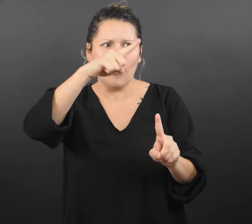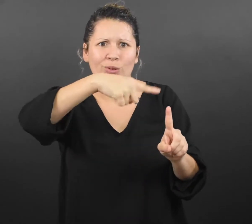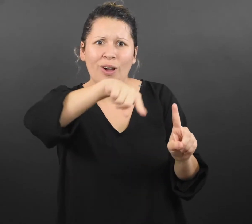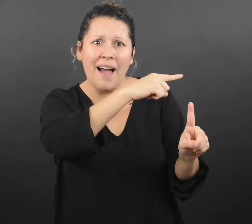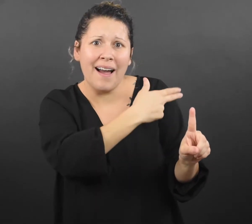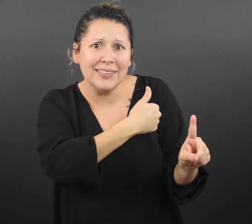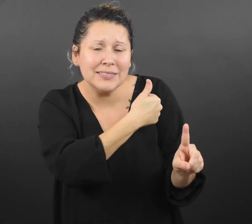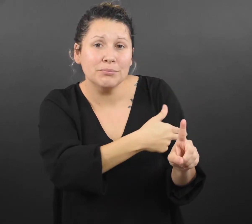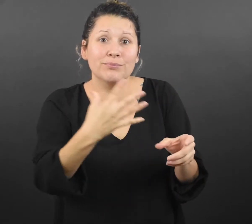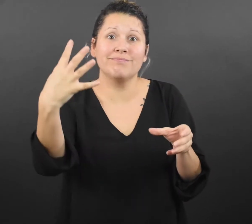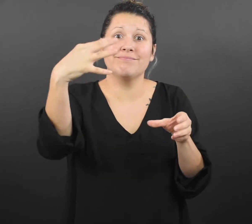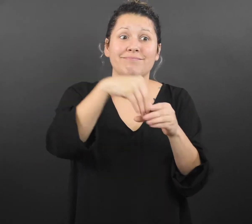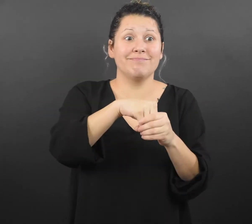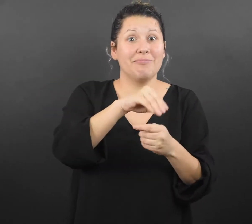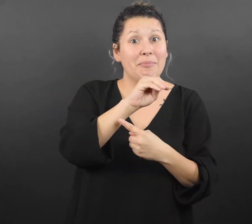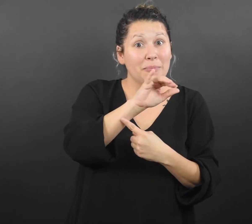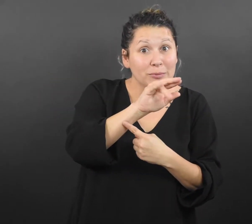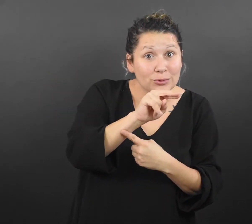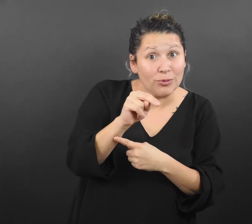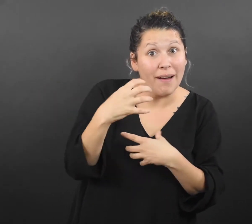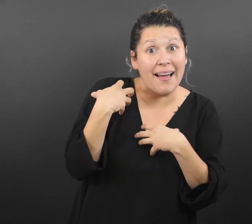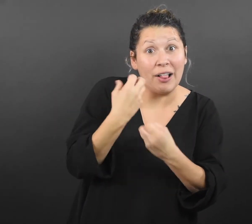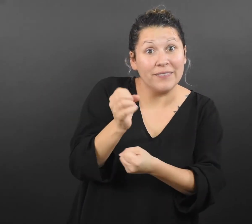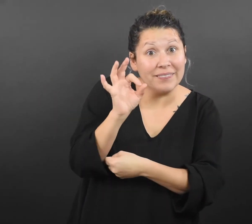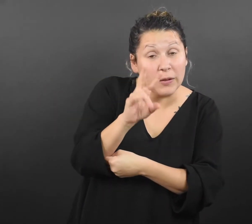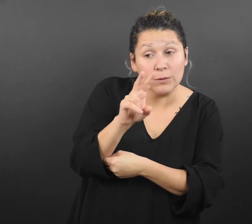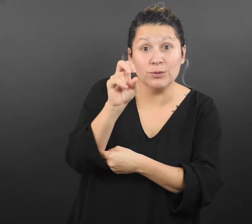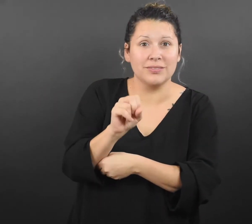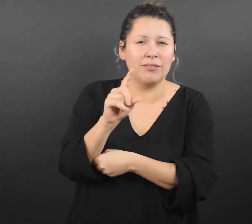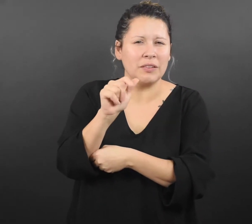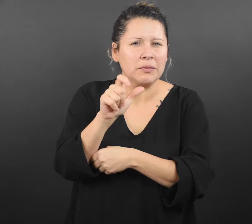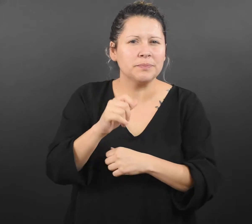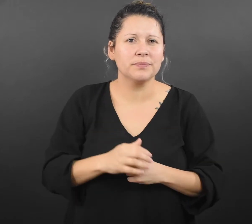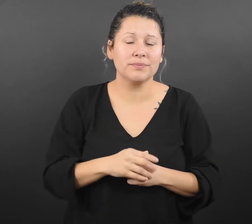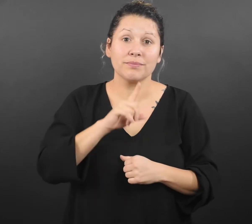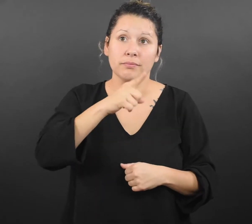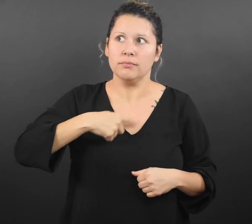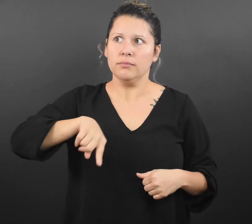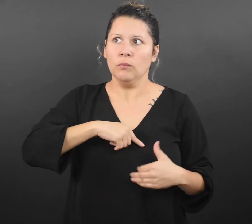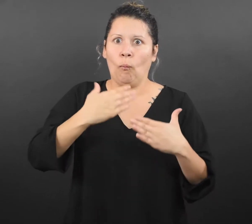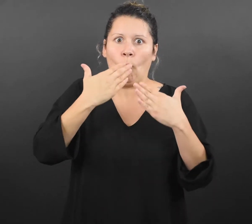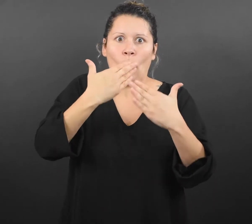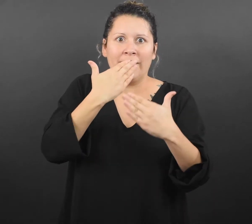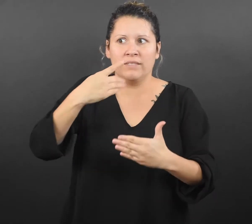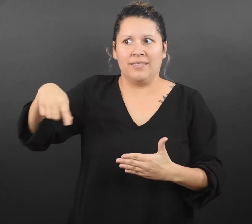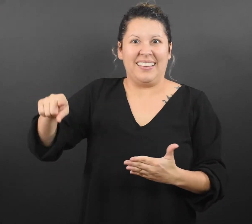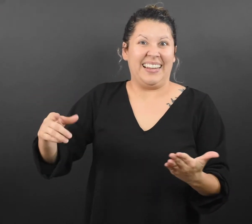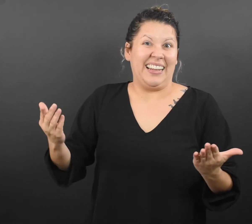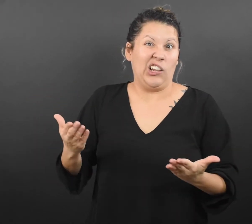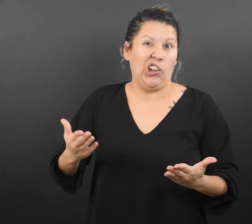Fairview Southdale. We are so grateful they are here,” said Lieutenant Governor Peggy Flanagan.